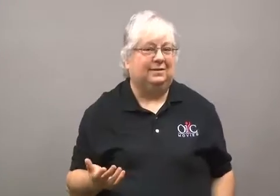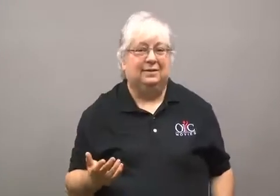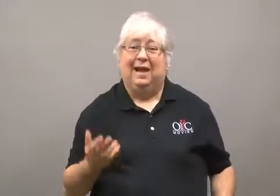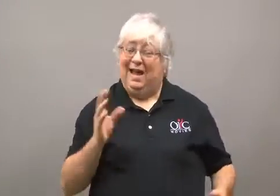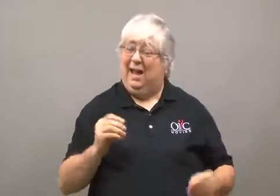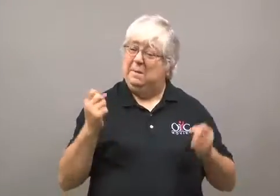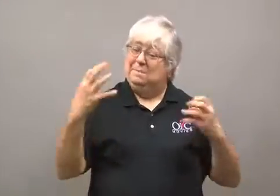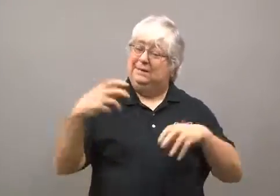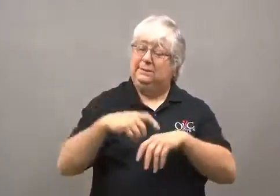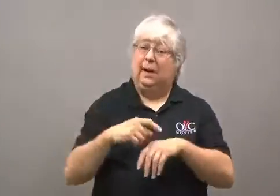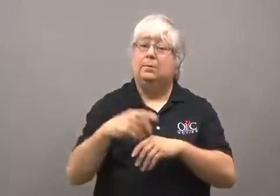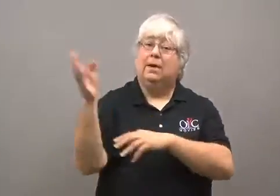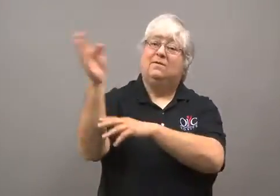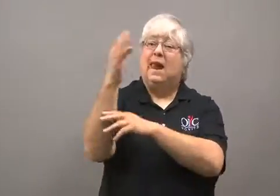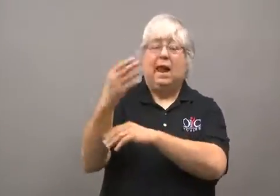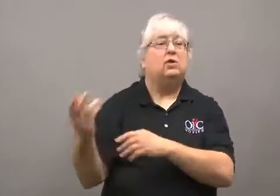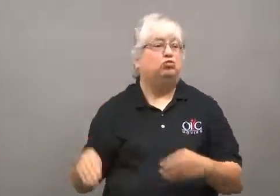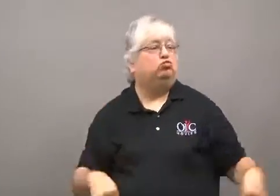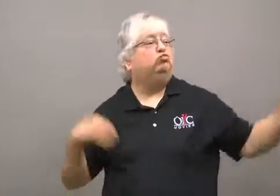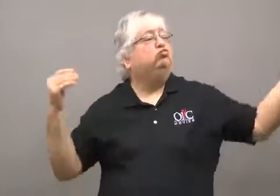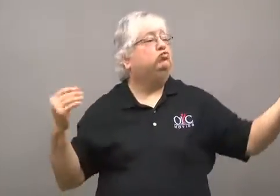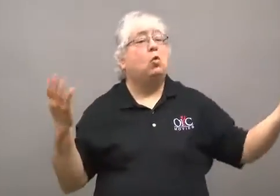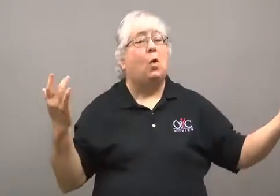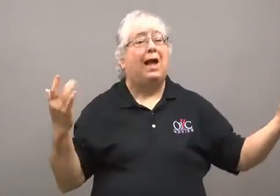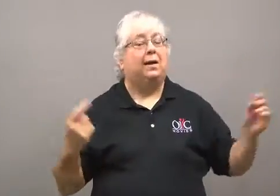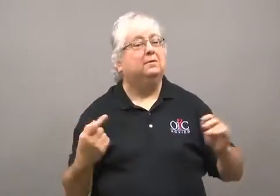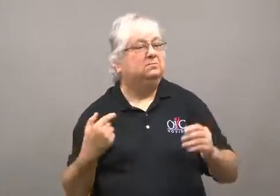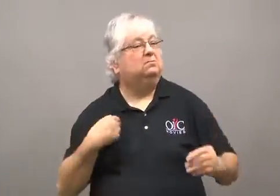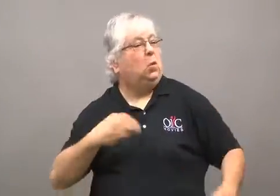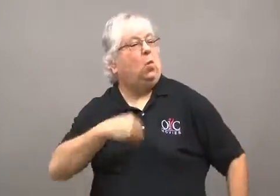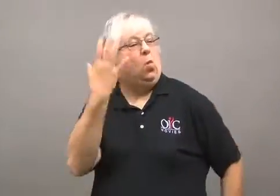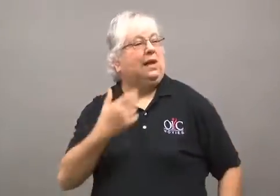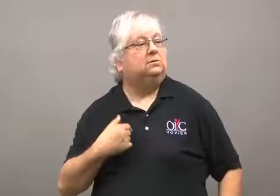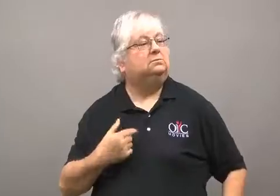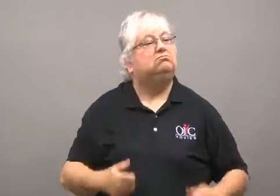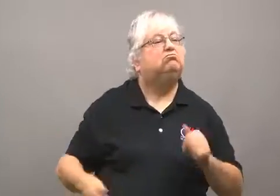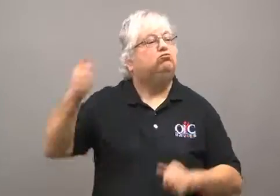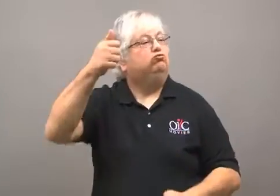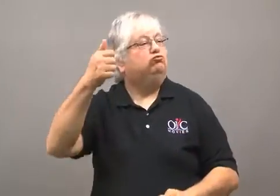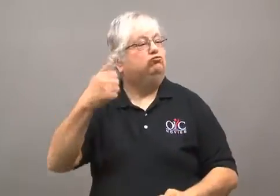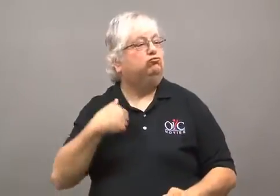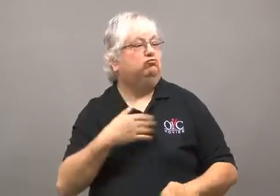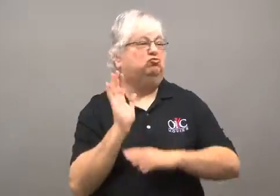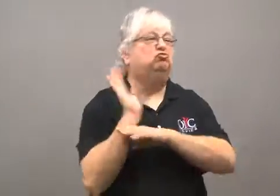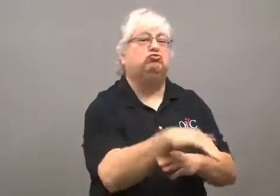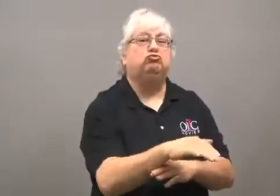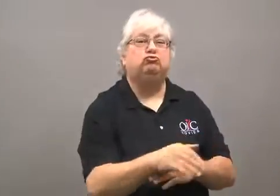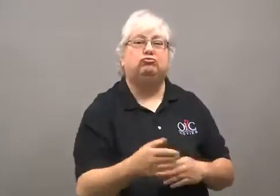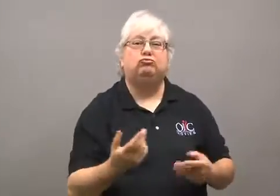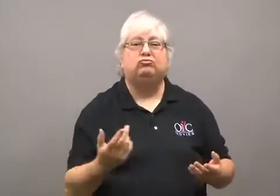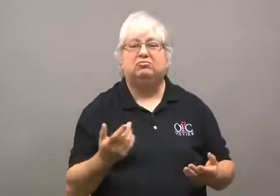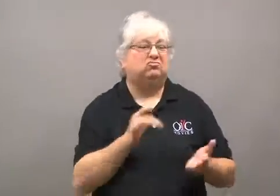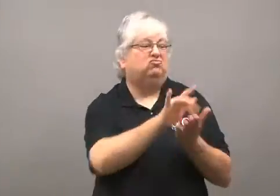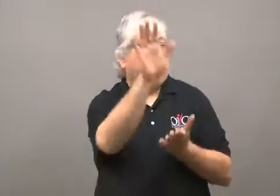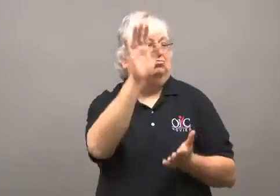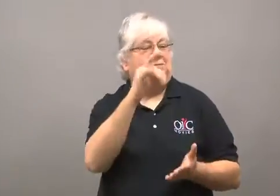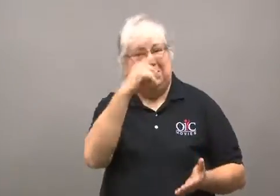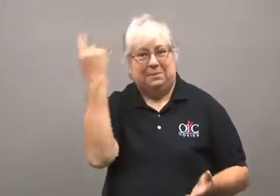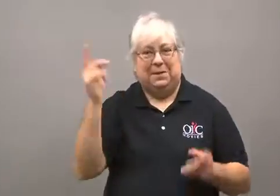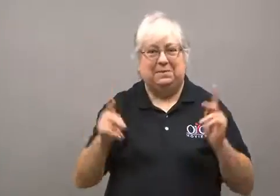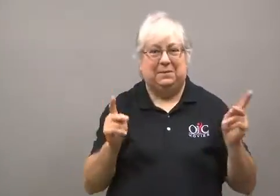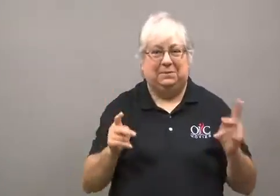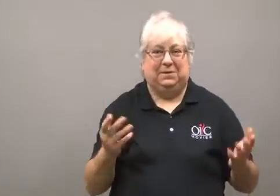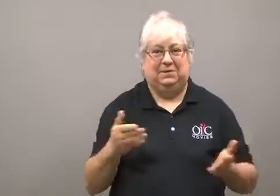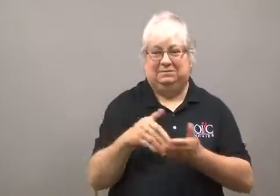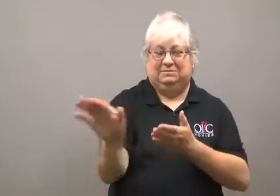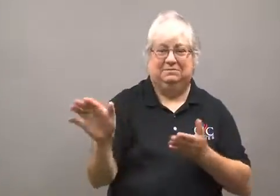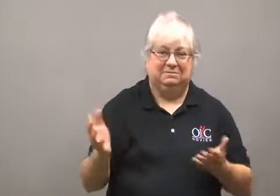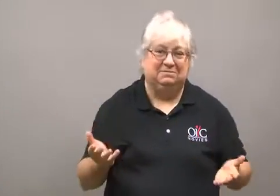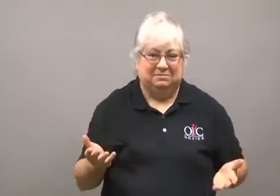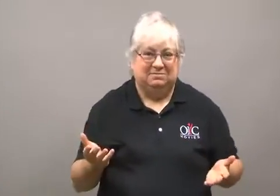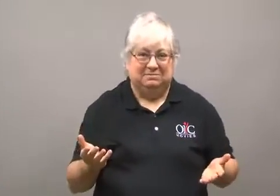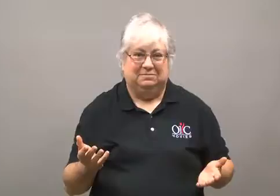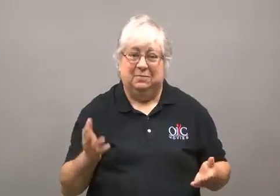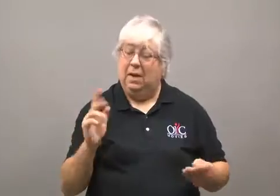It's also flaunted as a symbol of white supremacy and racism.